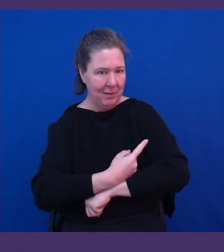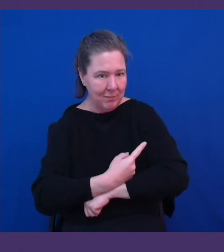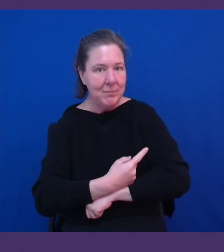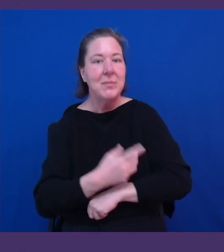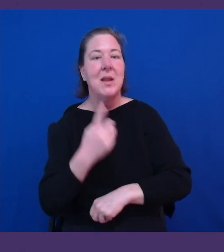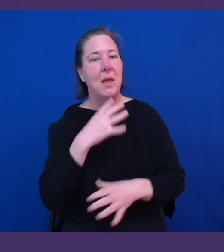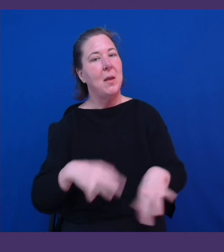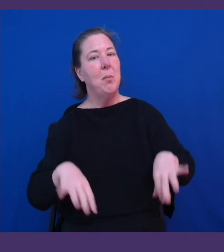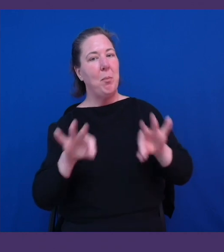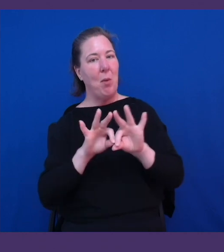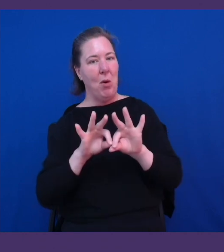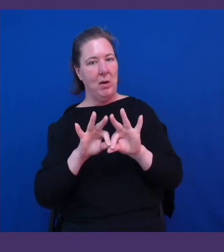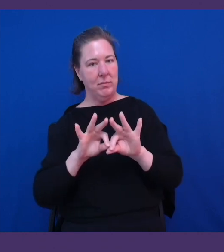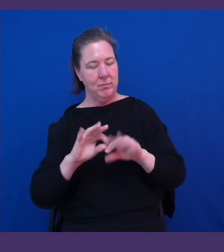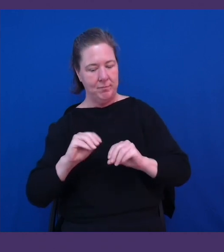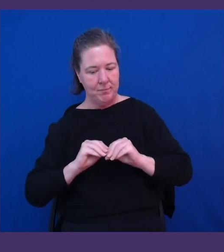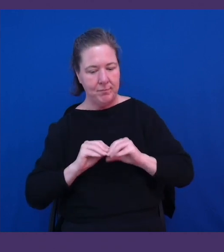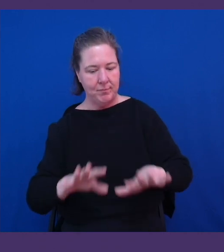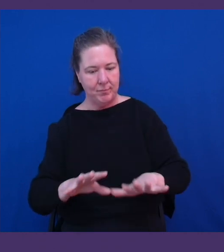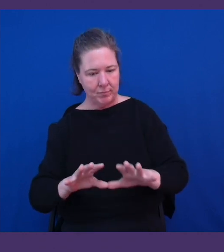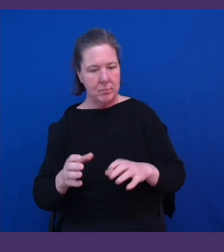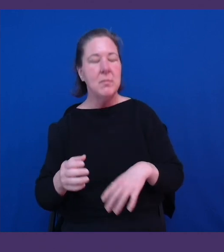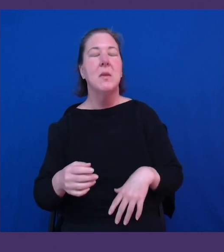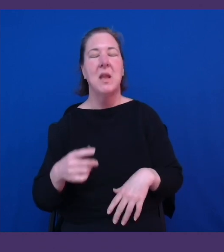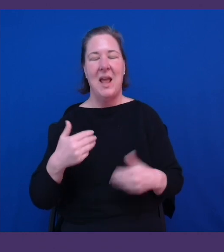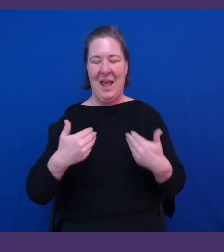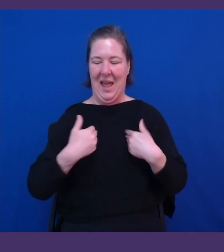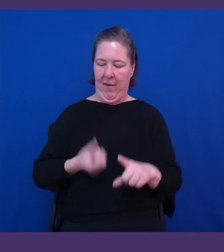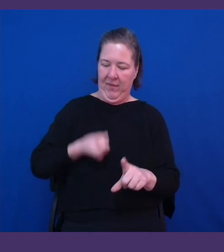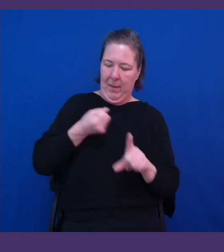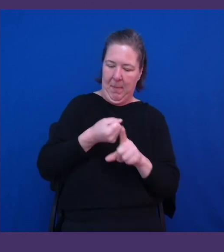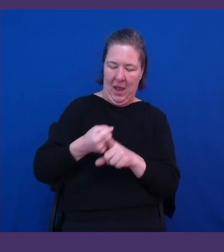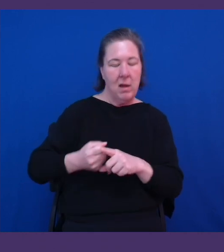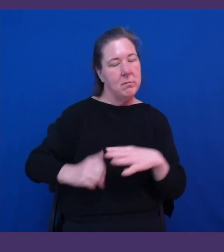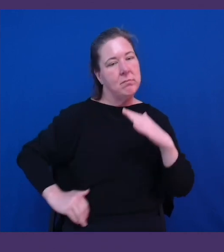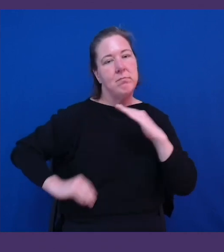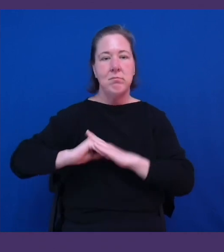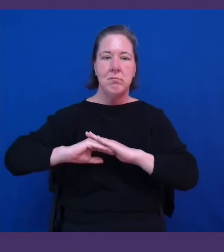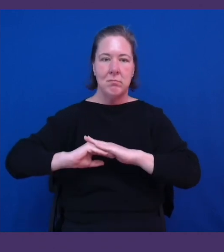to really make the act have its maximum impact. Can you talk, Susanna, just about